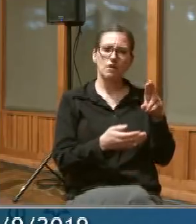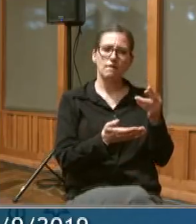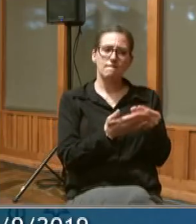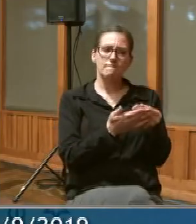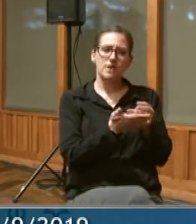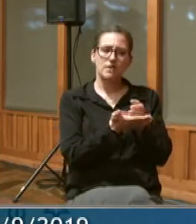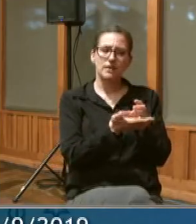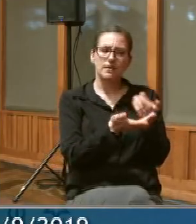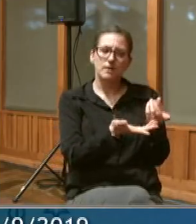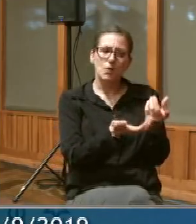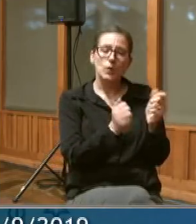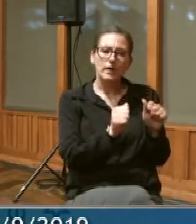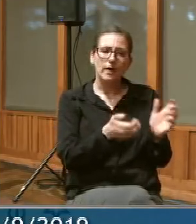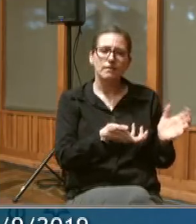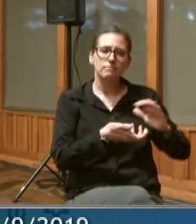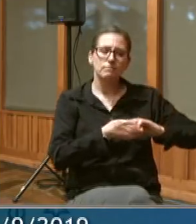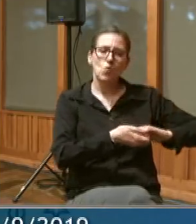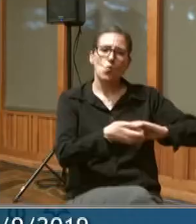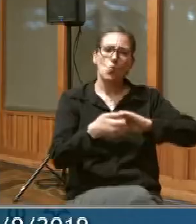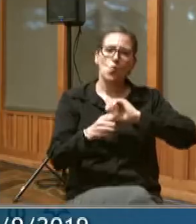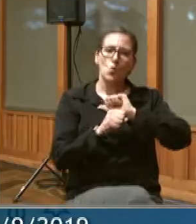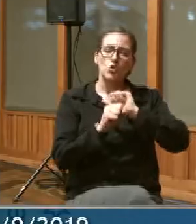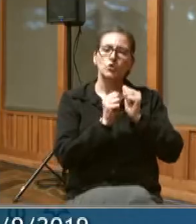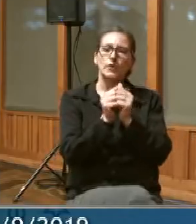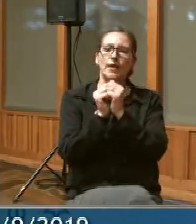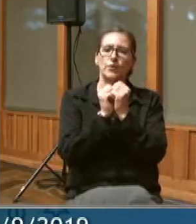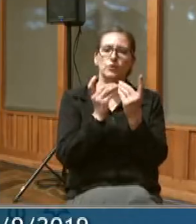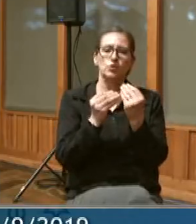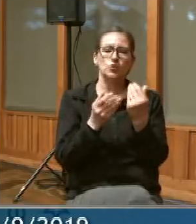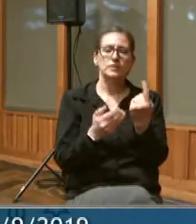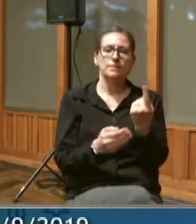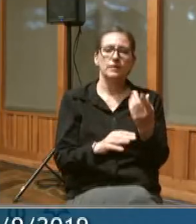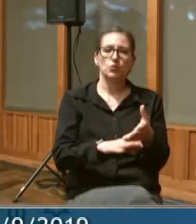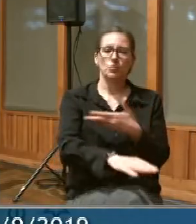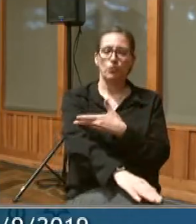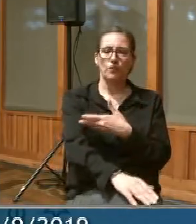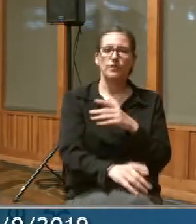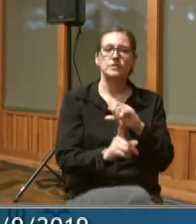ATTENTION, BUT NOW THAT MANY OF US ARE MORE AWARE THERE'S A MAJOR PROBLEM IN PARKS FUNDING WE CAN ALL WORK TOGETHER TO DO